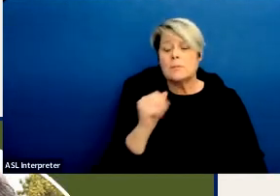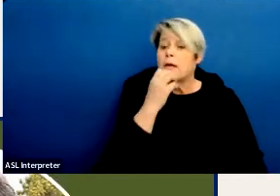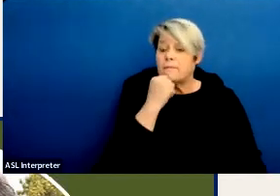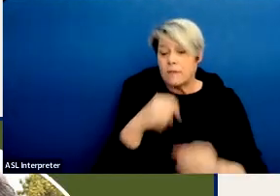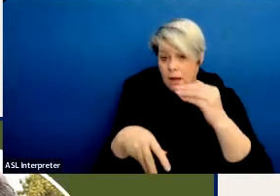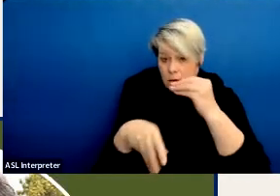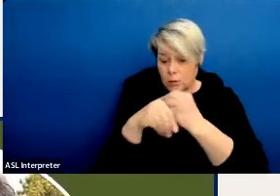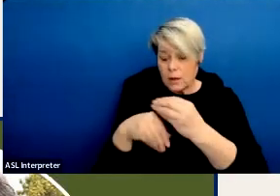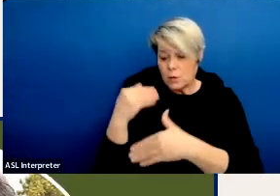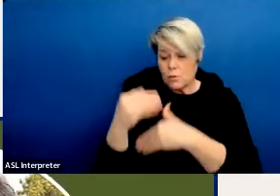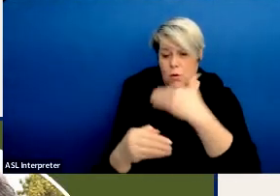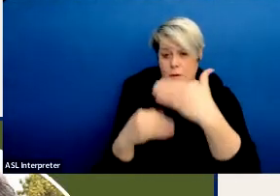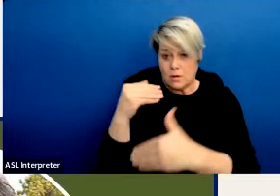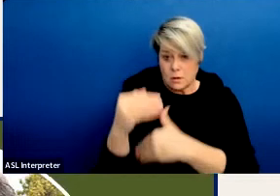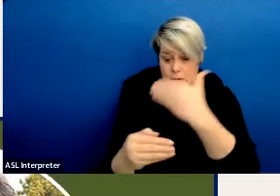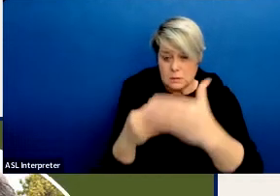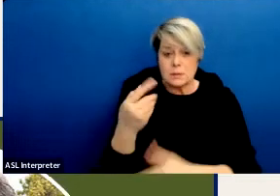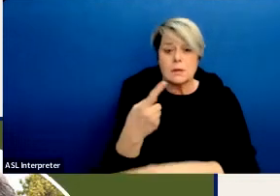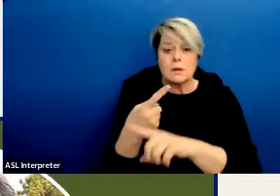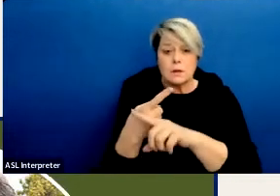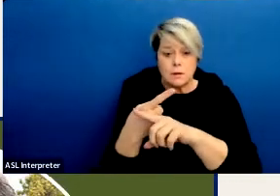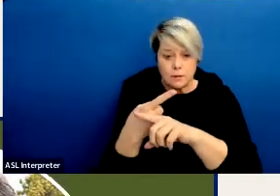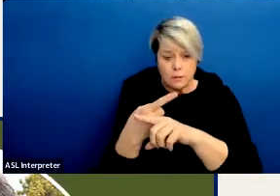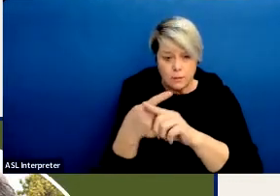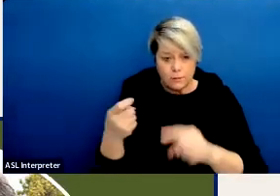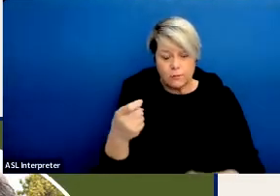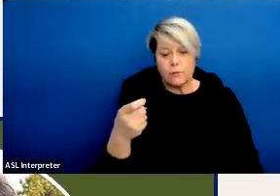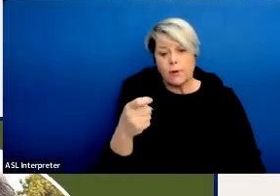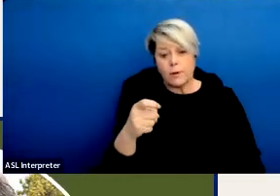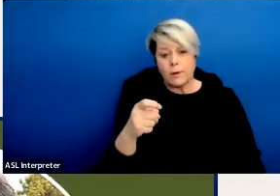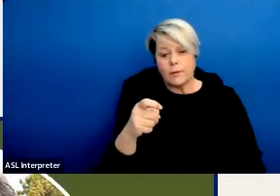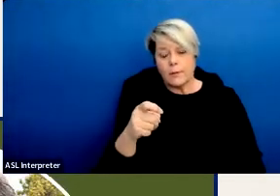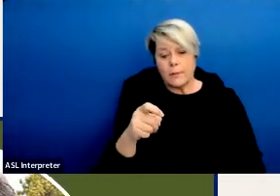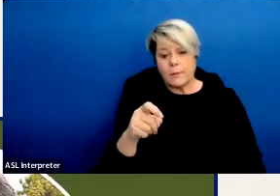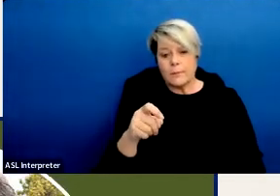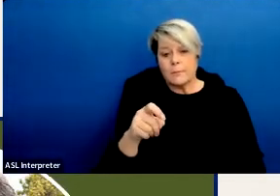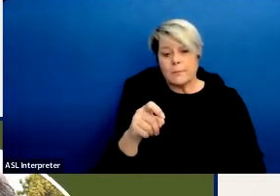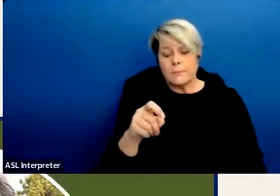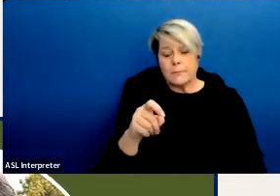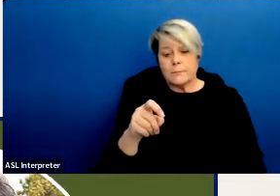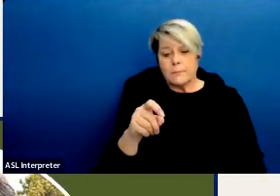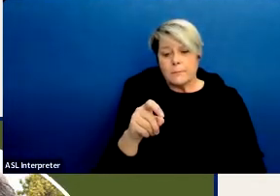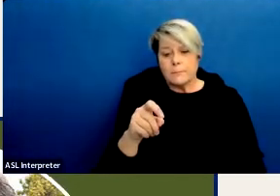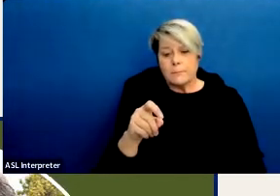and ranchers. We also have sourced the value added